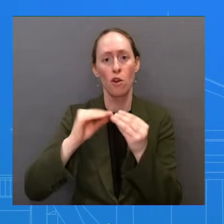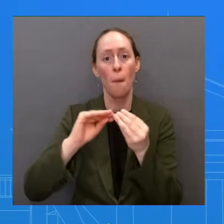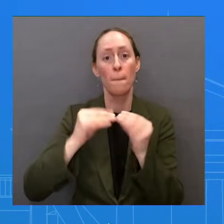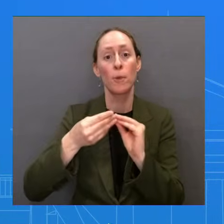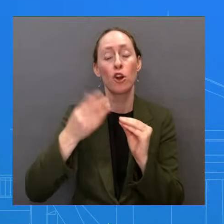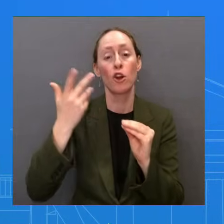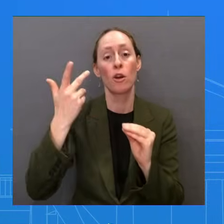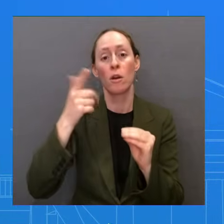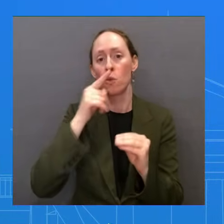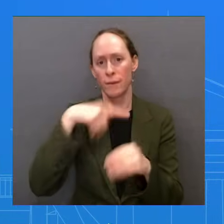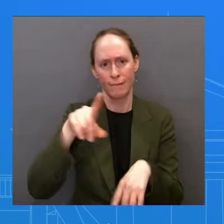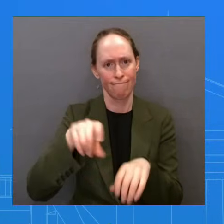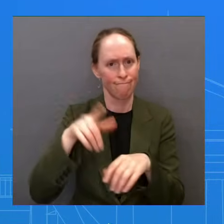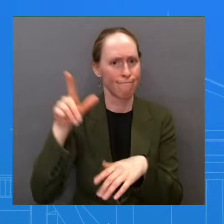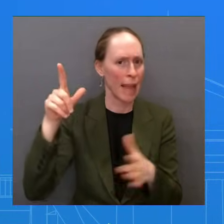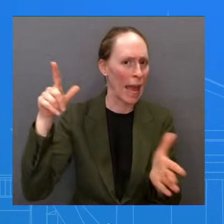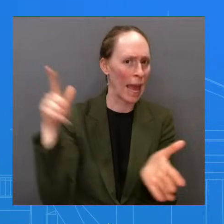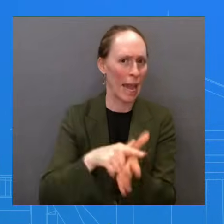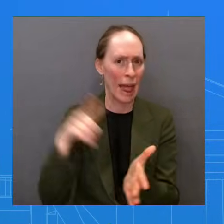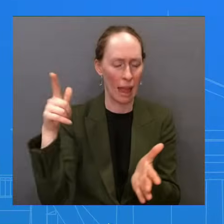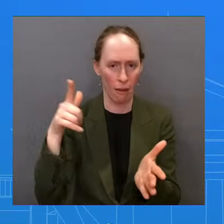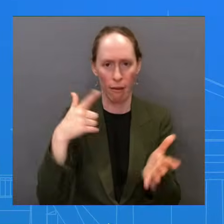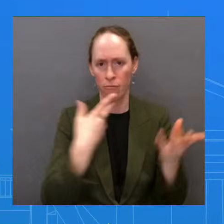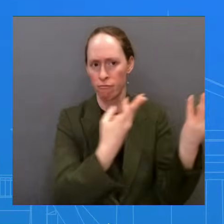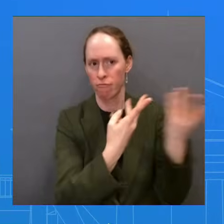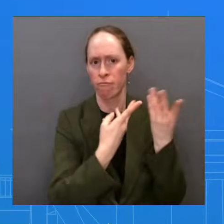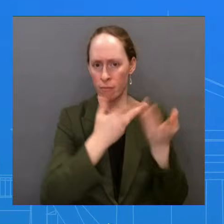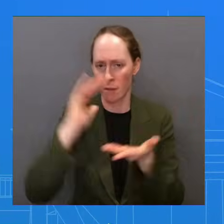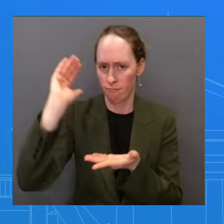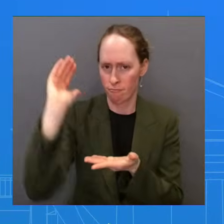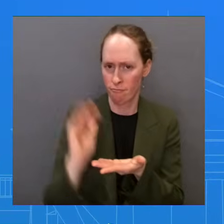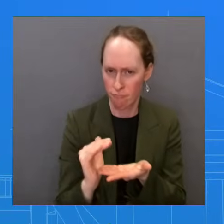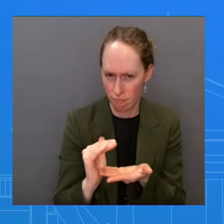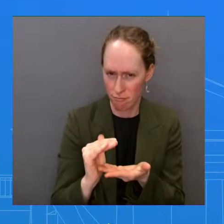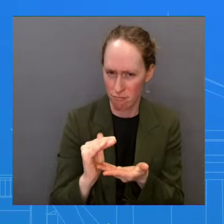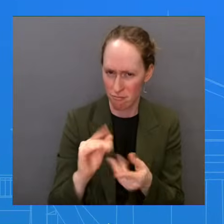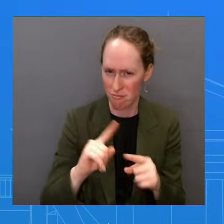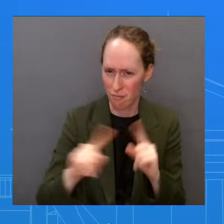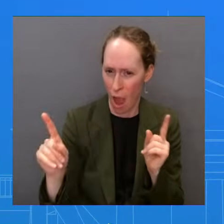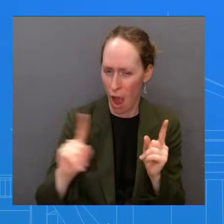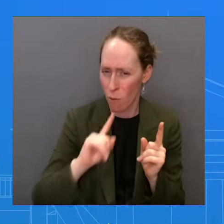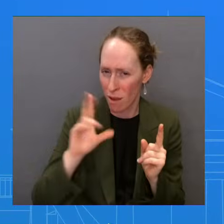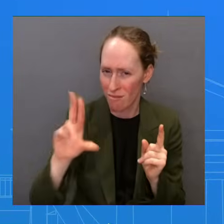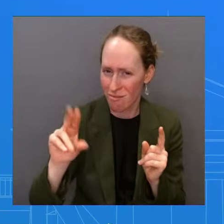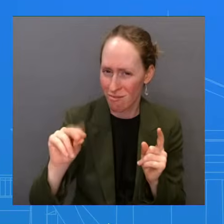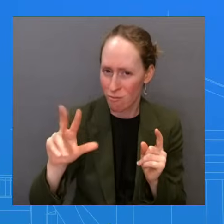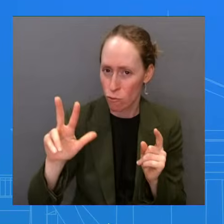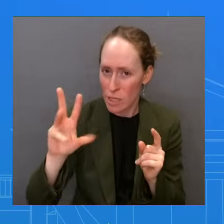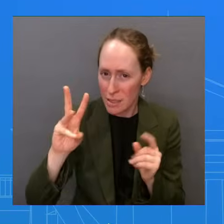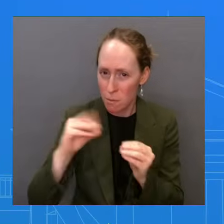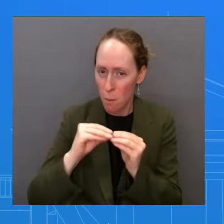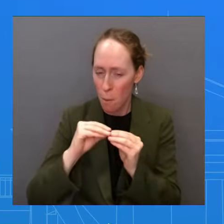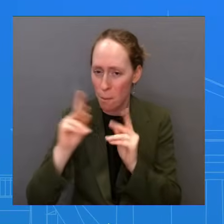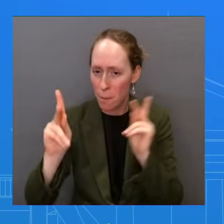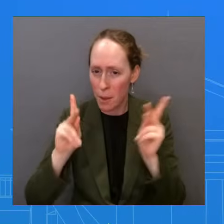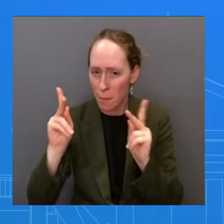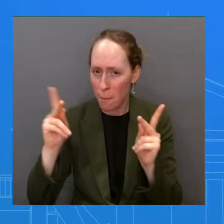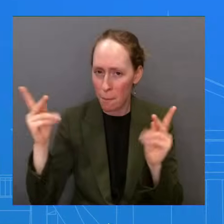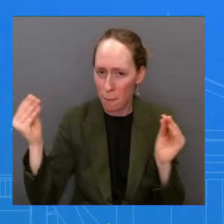The Press: -- 136,000 people -- Ms. Jean-Pierre: I'm about -- I'm about to answer you -- The Press: -- more this fiscal year so far. Ms. Jean-Pierre: If you -- if you -- if the dramatics could come down just a little bit -- The Press: I -- you know -- Ms. Jean-Pierre: If the